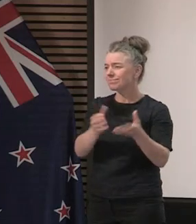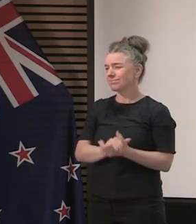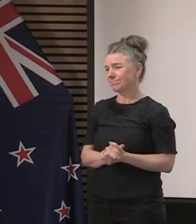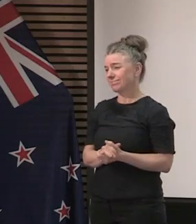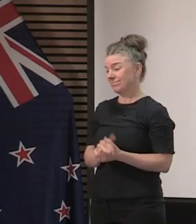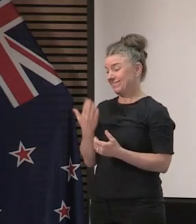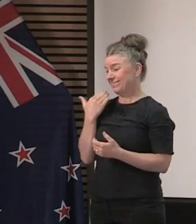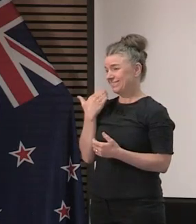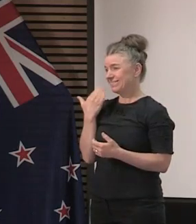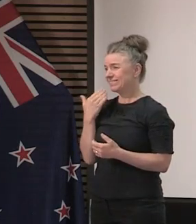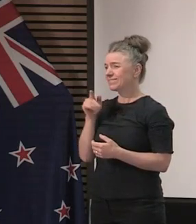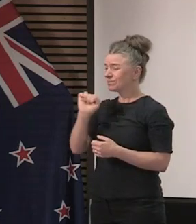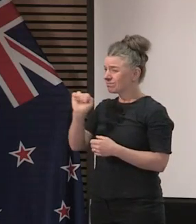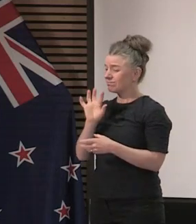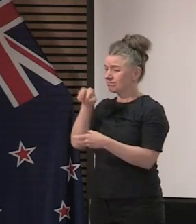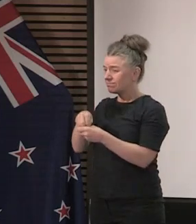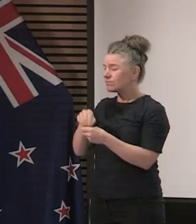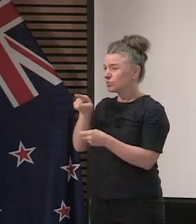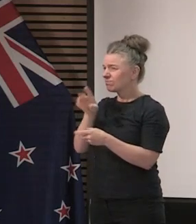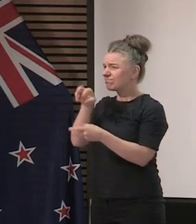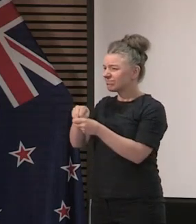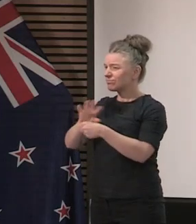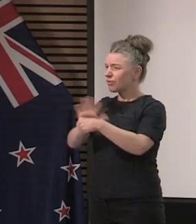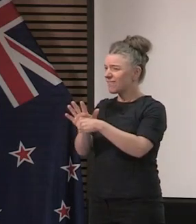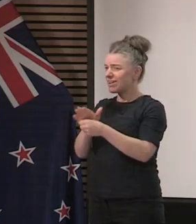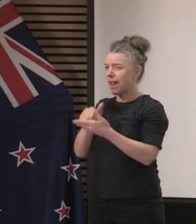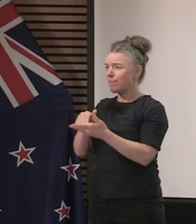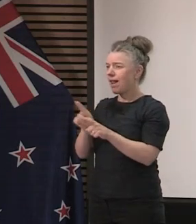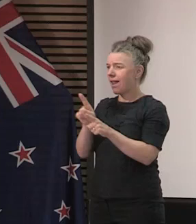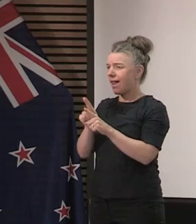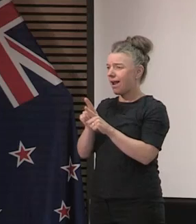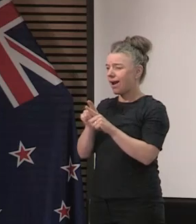recover from natural disaster, to help our Pacific neighbour, to reflect our spirit across